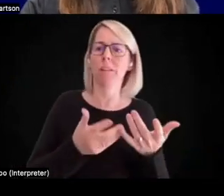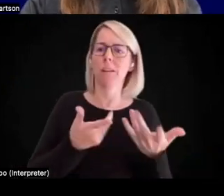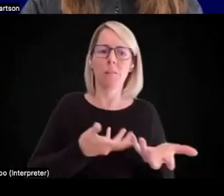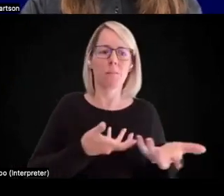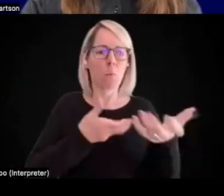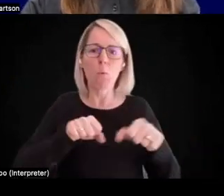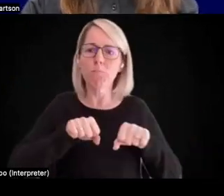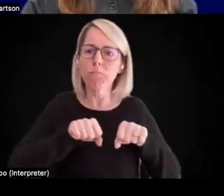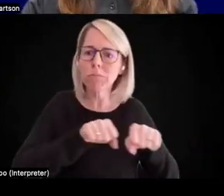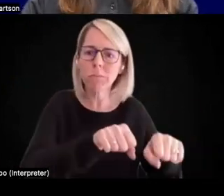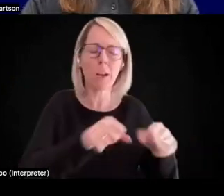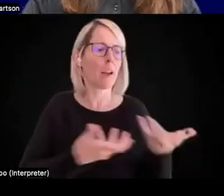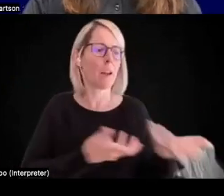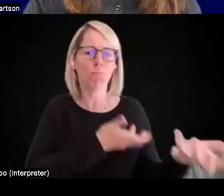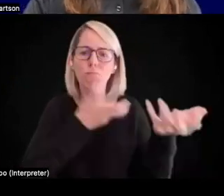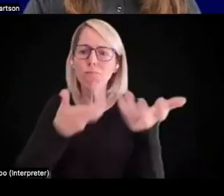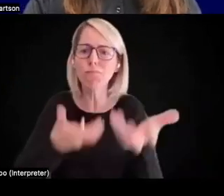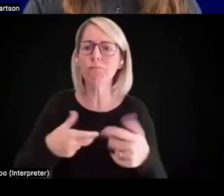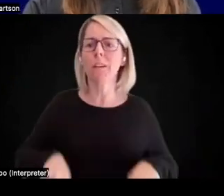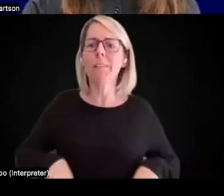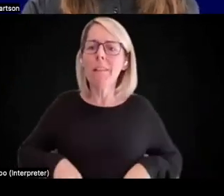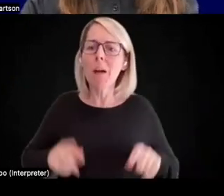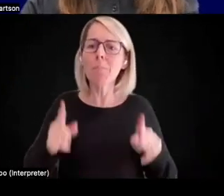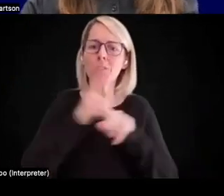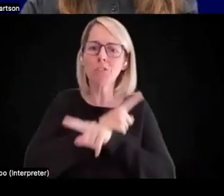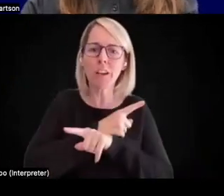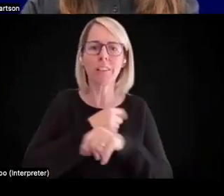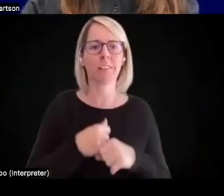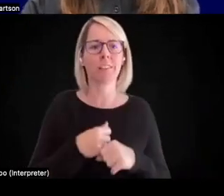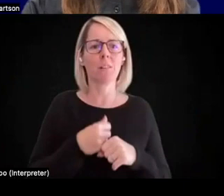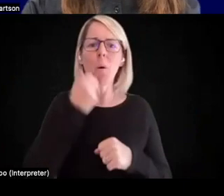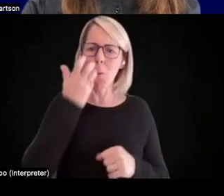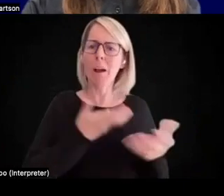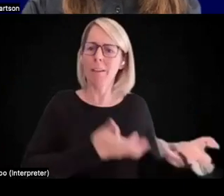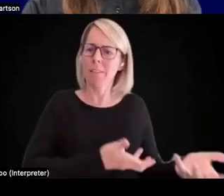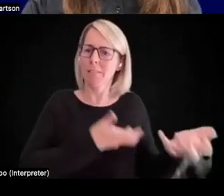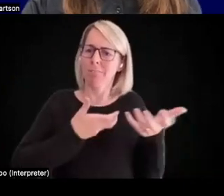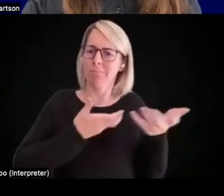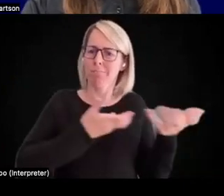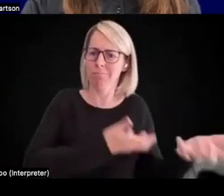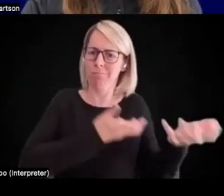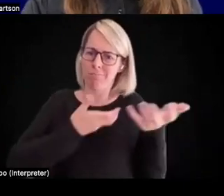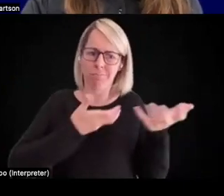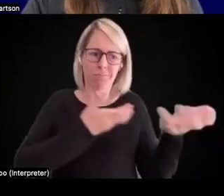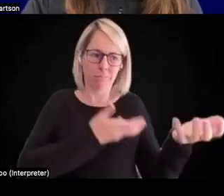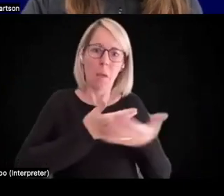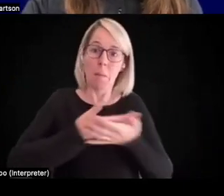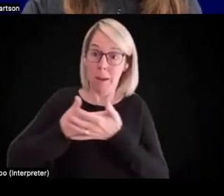the baby gets picked up when it's time to go out. So, picking up is just a normal part of the day,